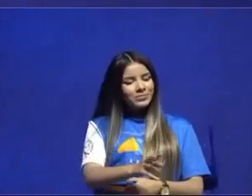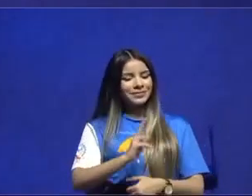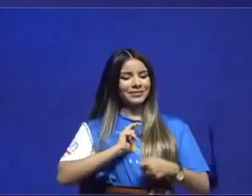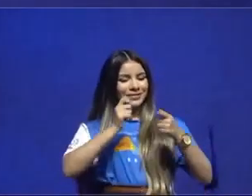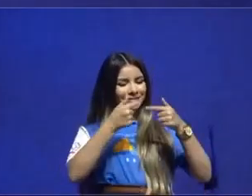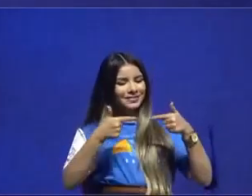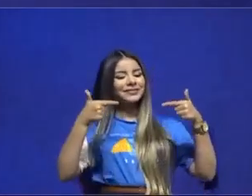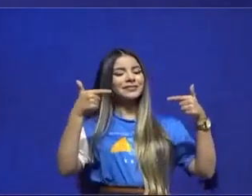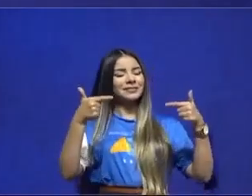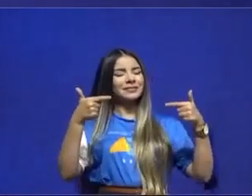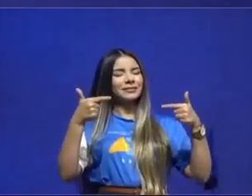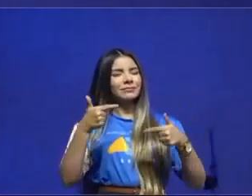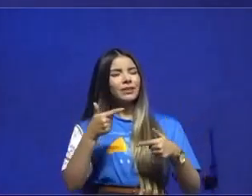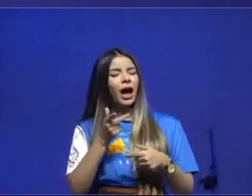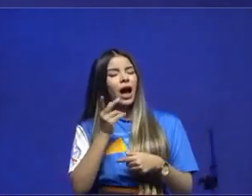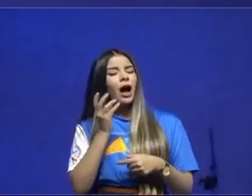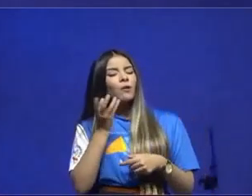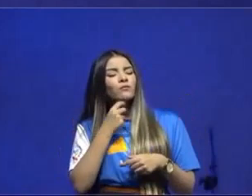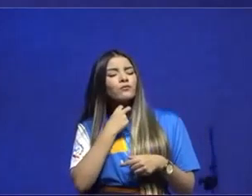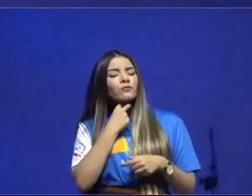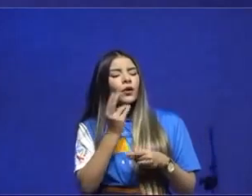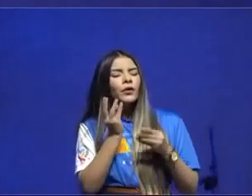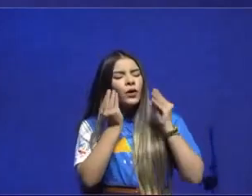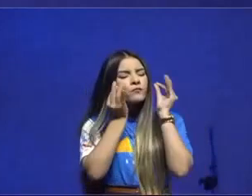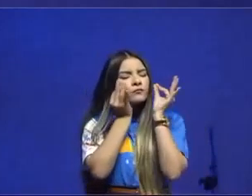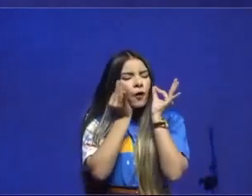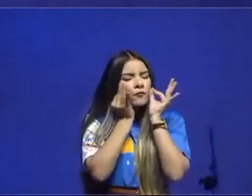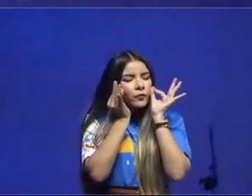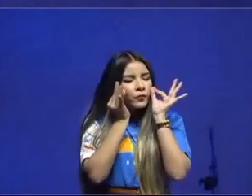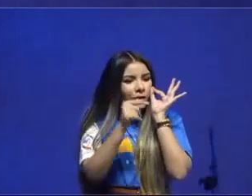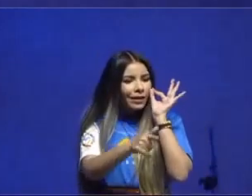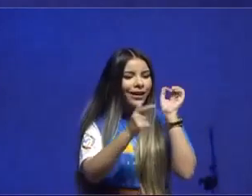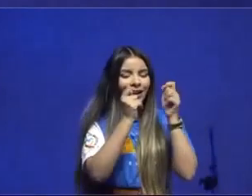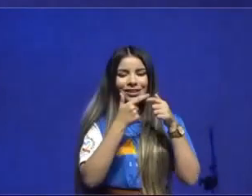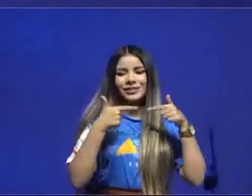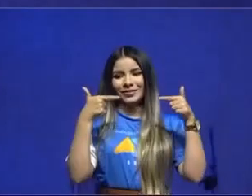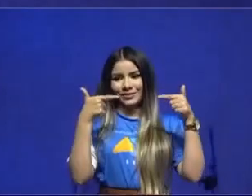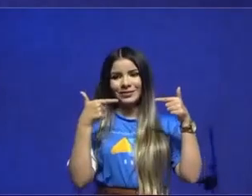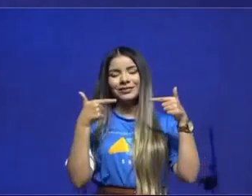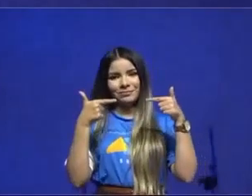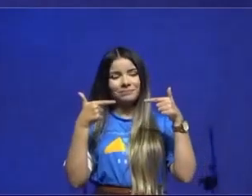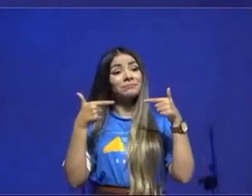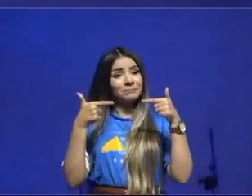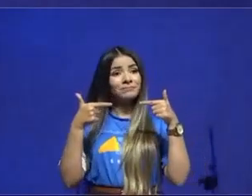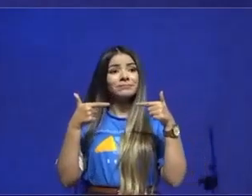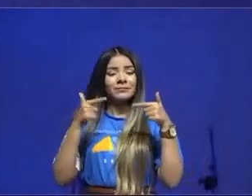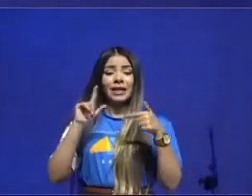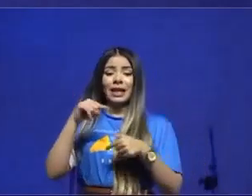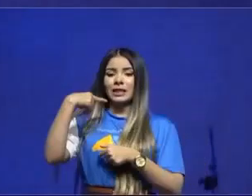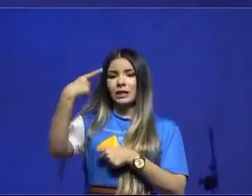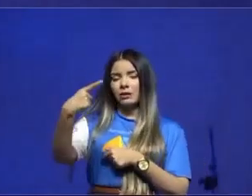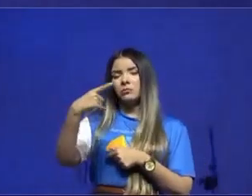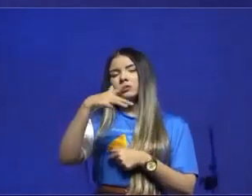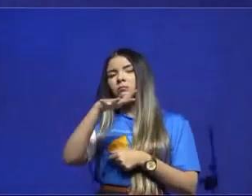baby voice So a little social smile is expected a little later, around